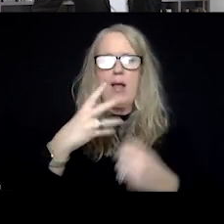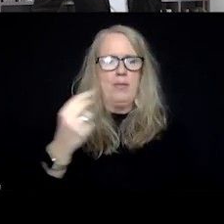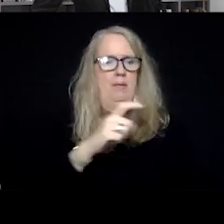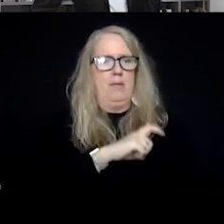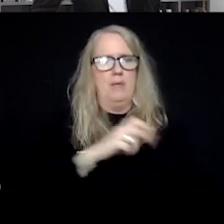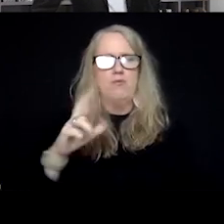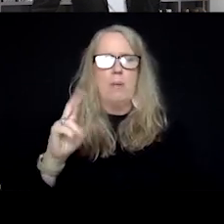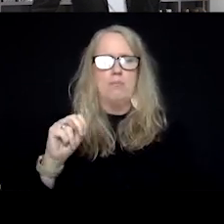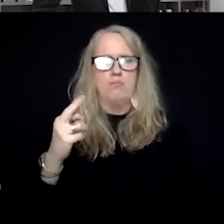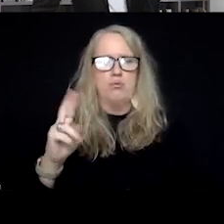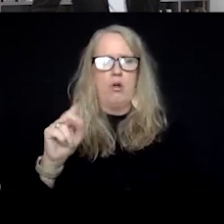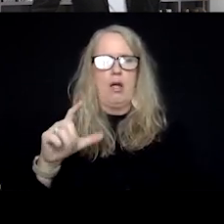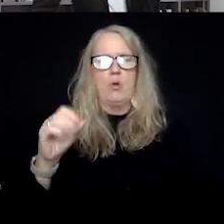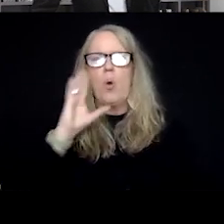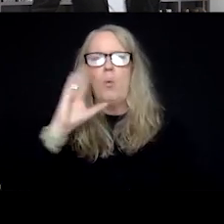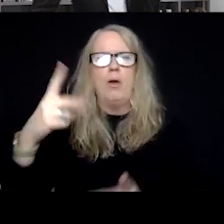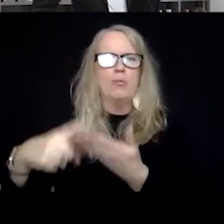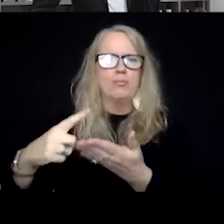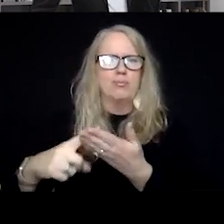WE WILL COME BACK TO THAT LATER IN THE PROGRAM.